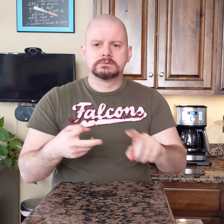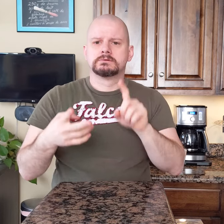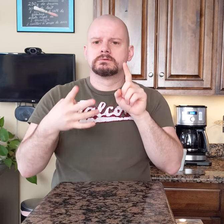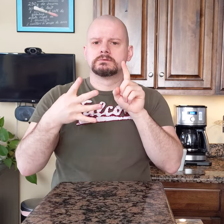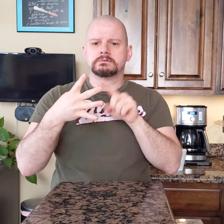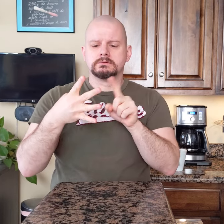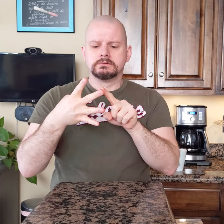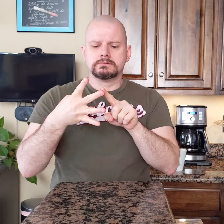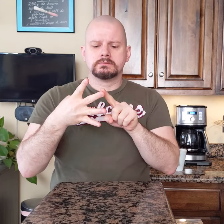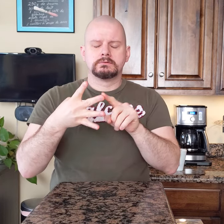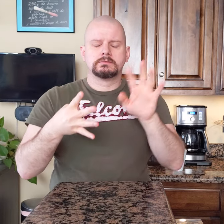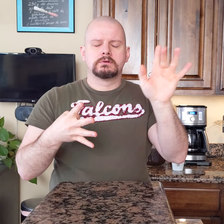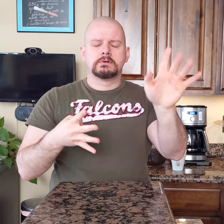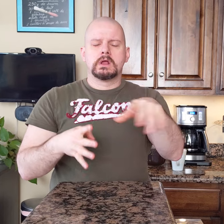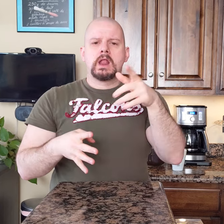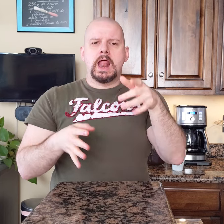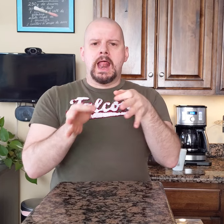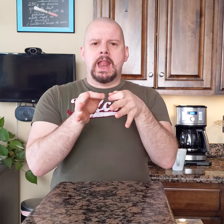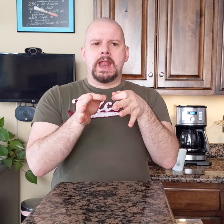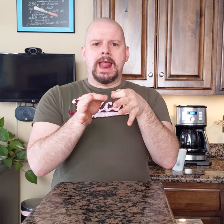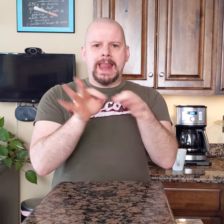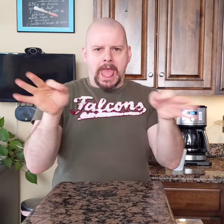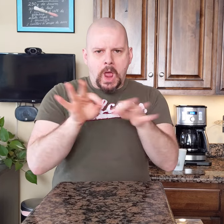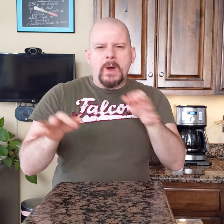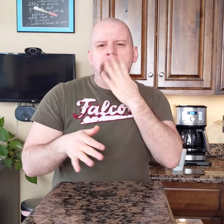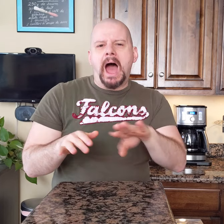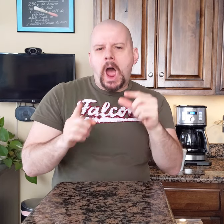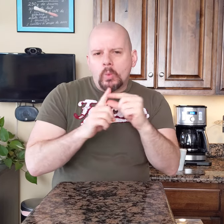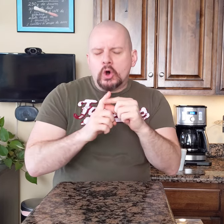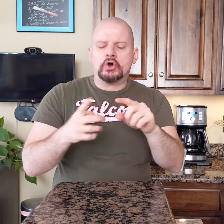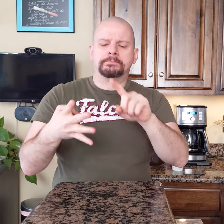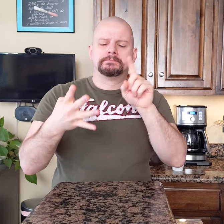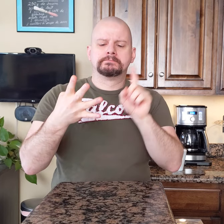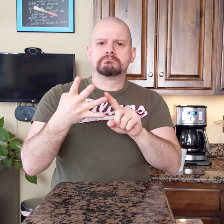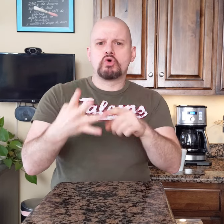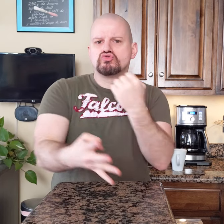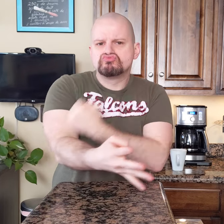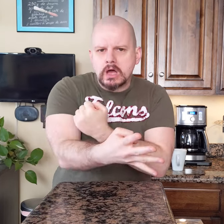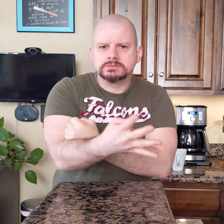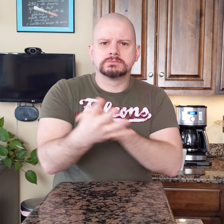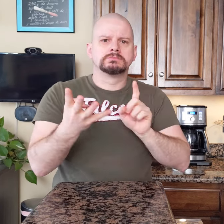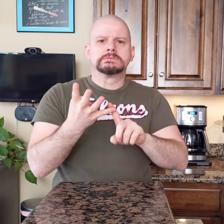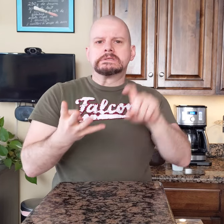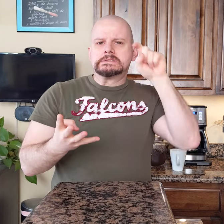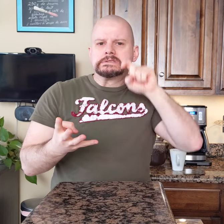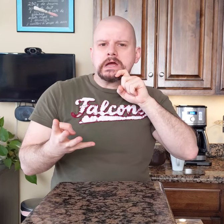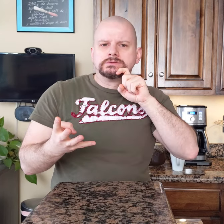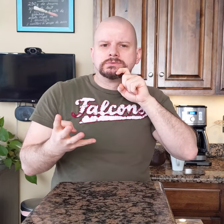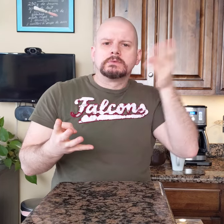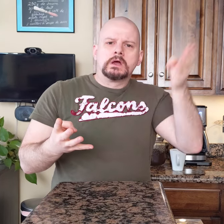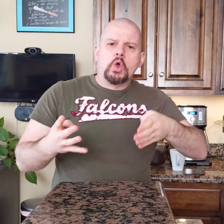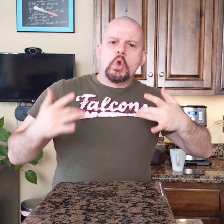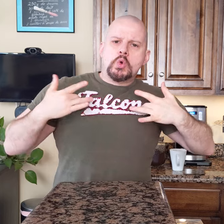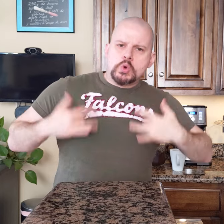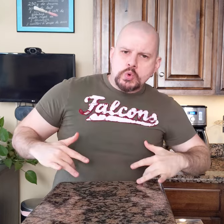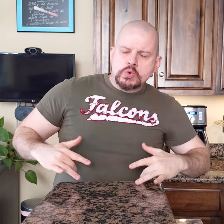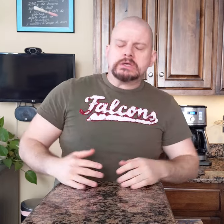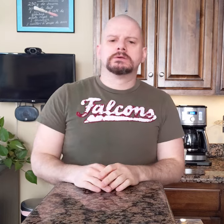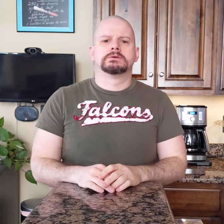2. Language such as bad words 3. Drugs 4. Sex/Nudity